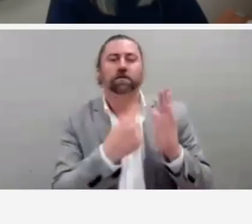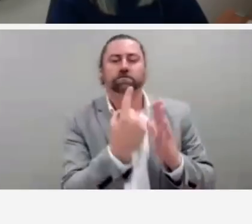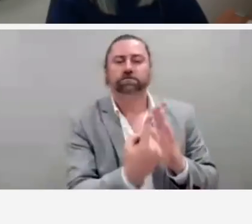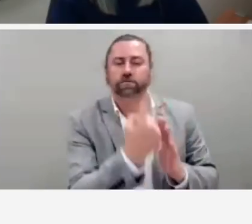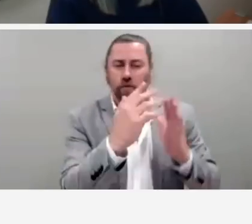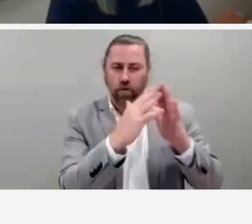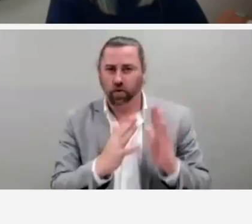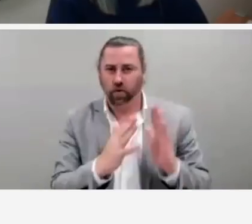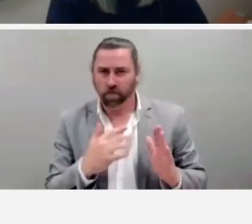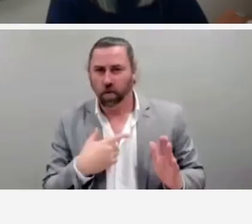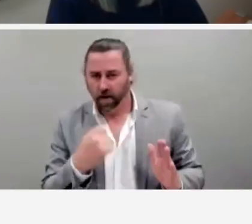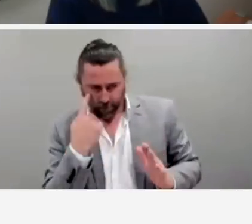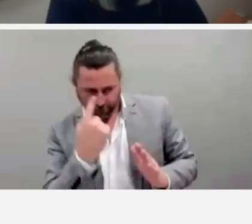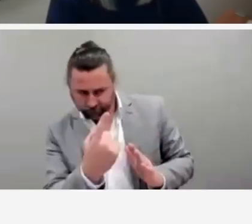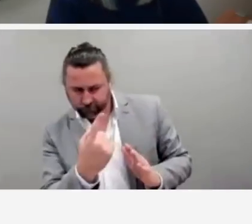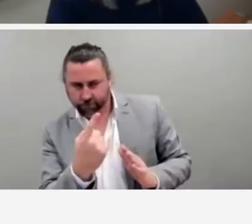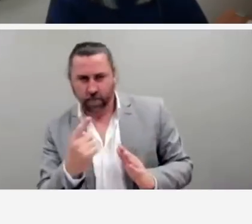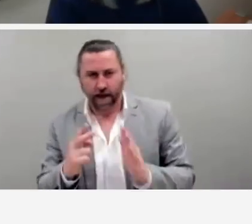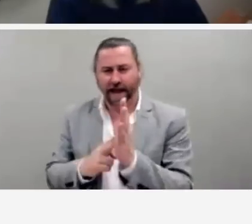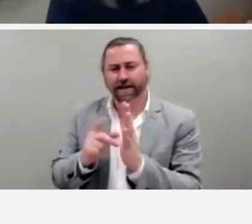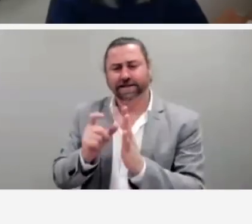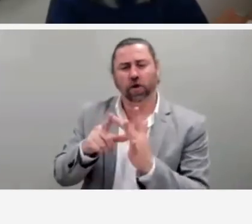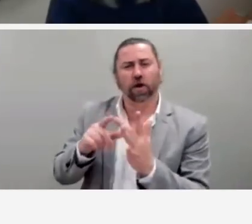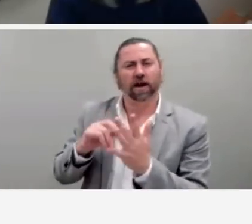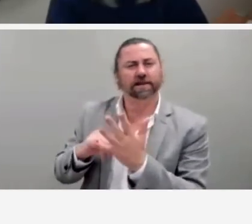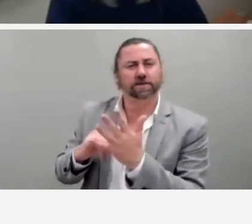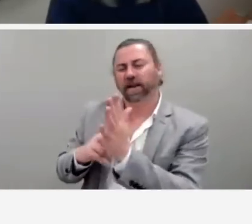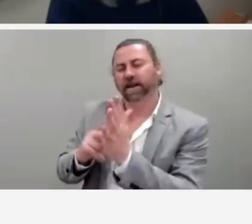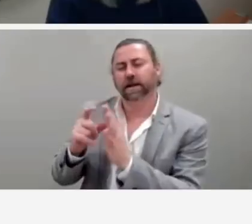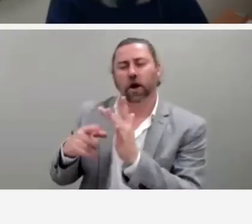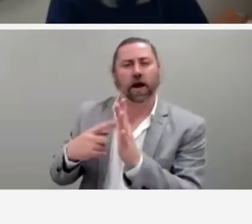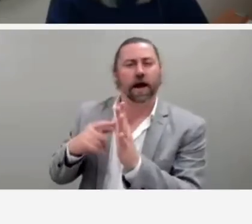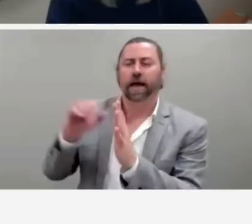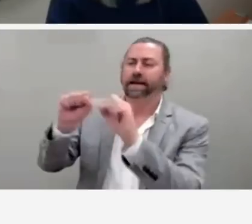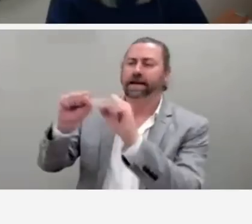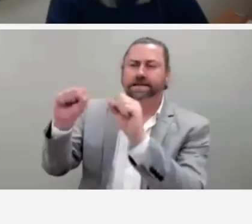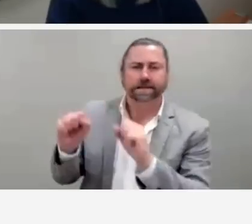of the NDIS system and think there's some benefits to thinking about some of the things they do there.